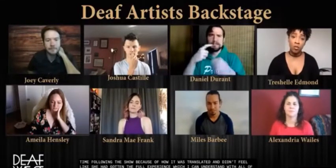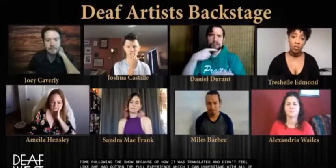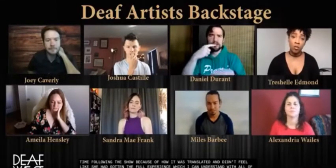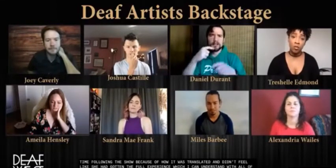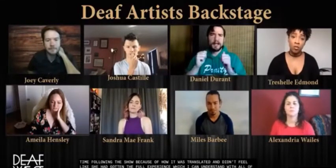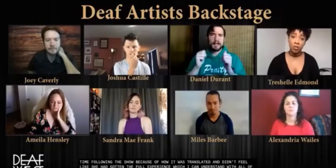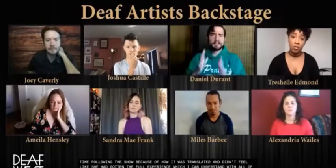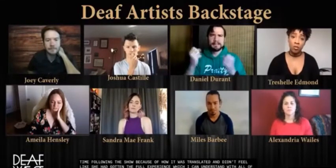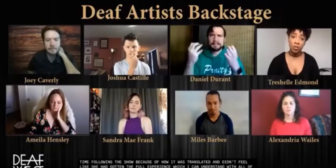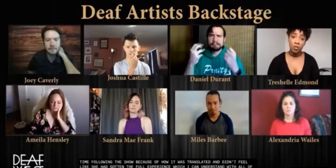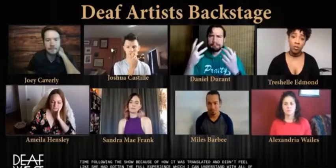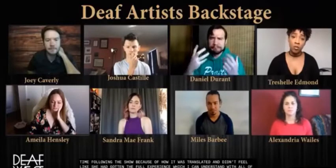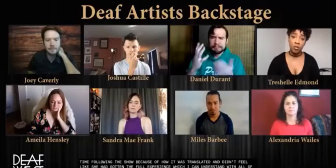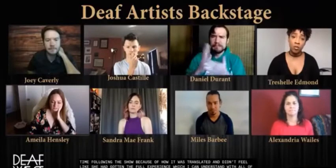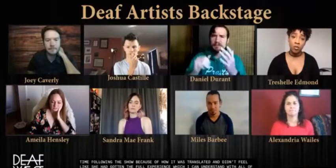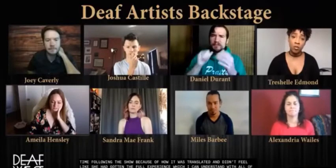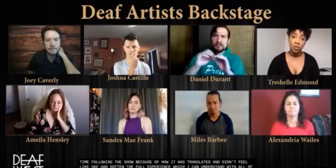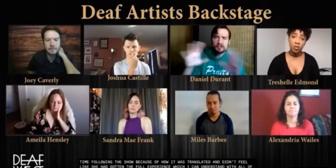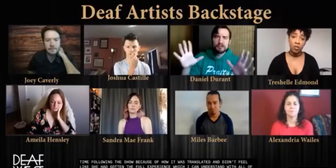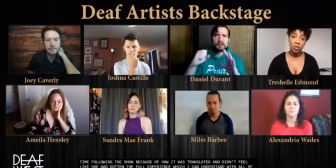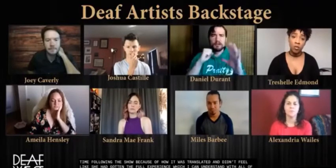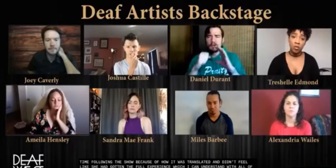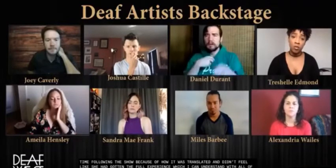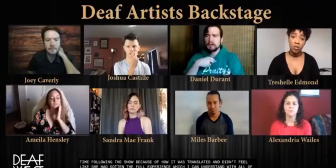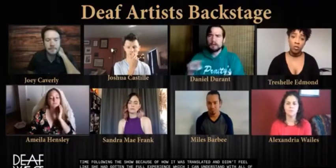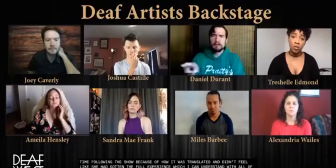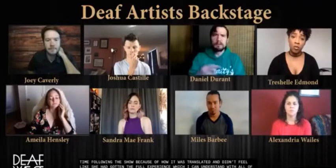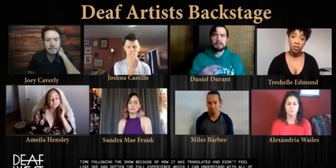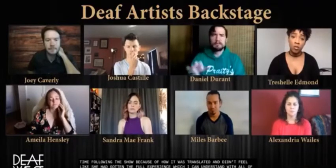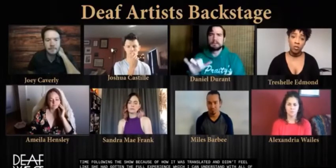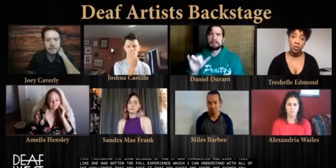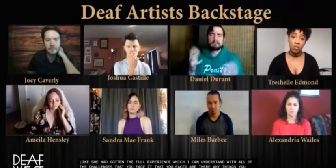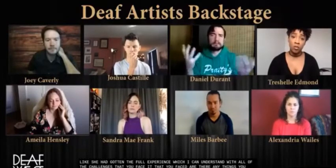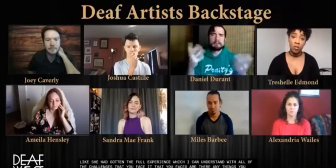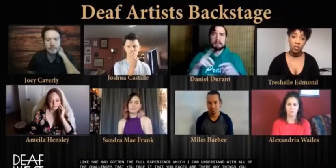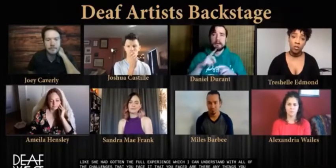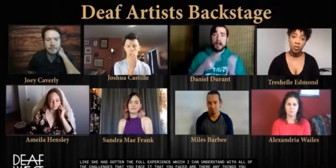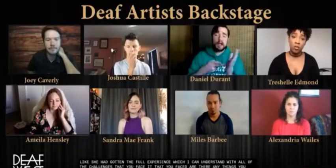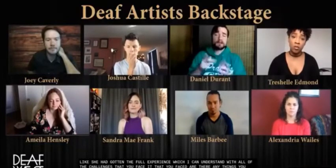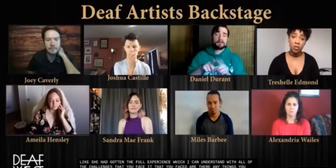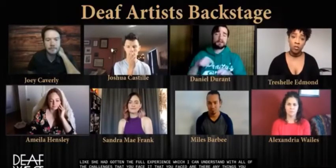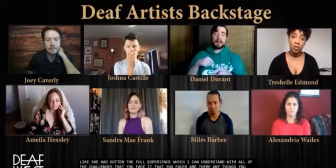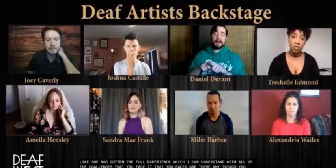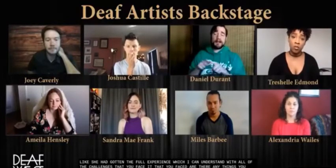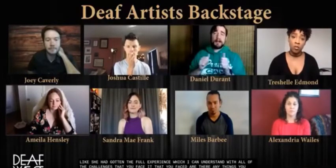And that was a comment that came up often, was that they didn't completely understand